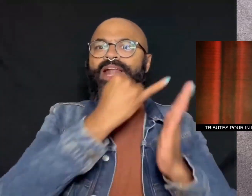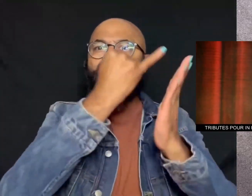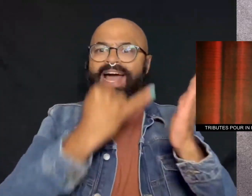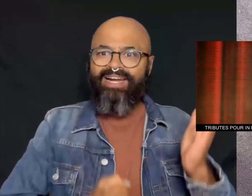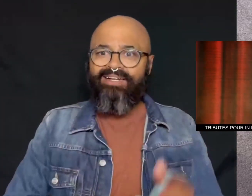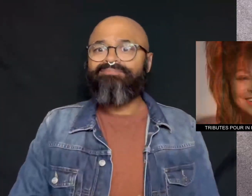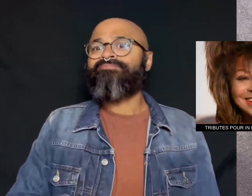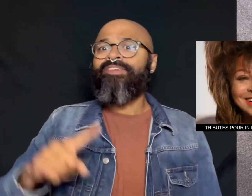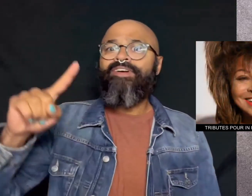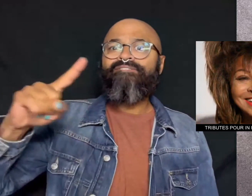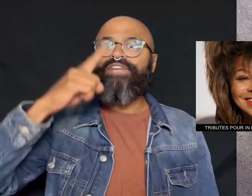She, she was the first